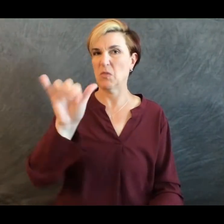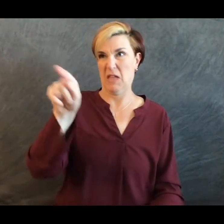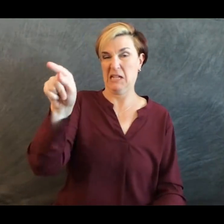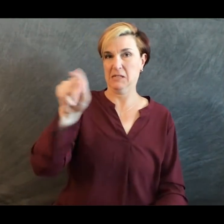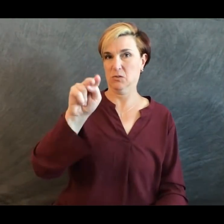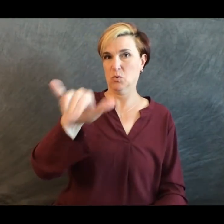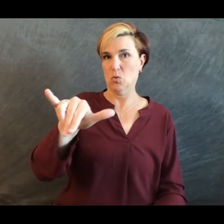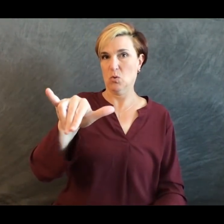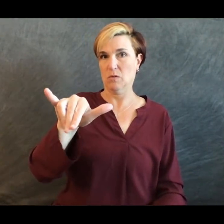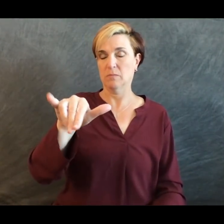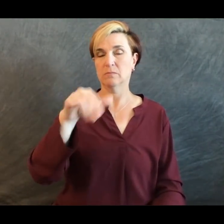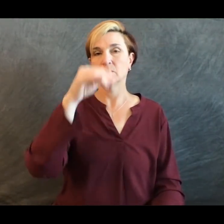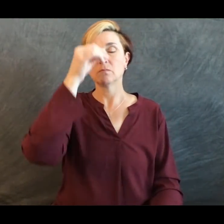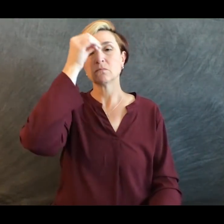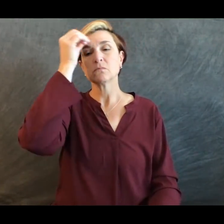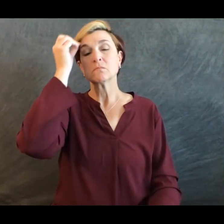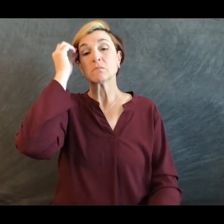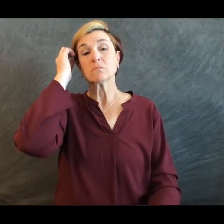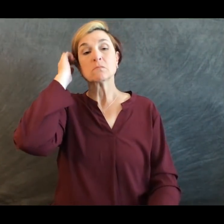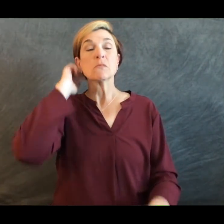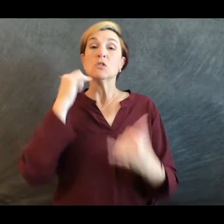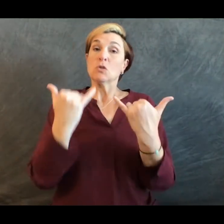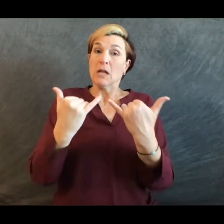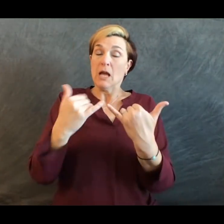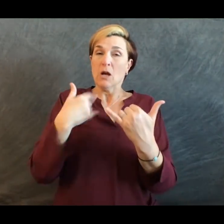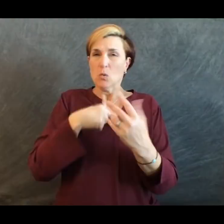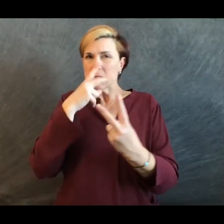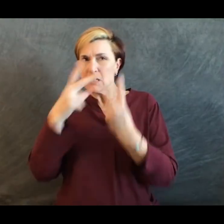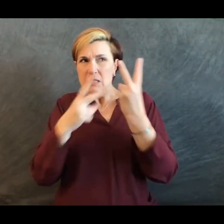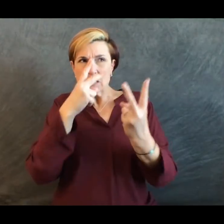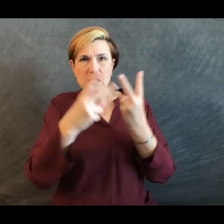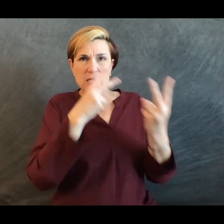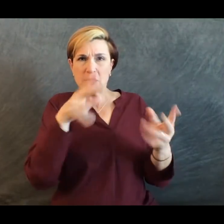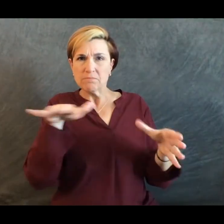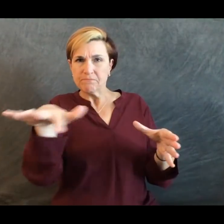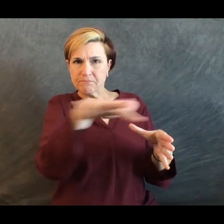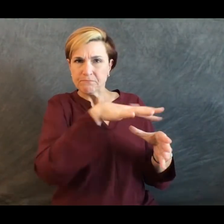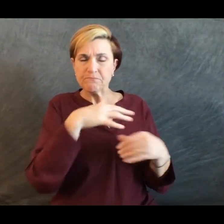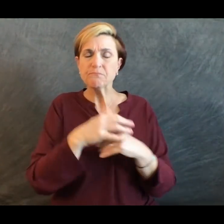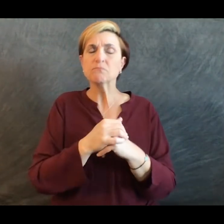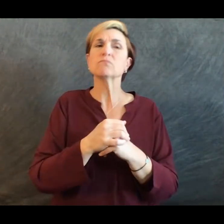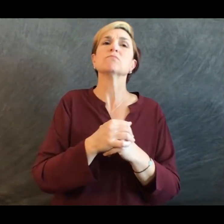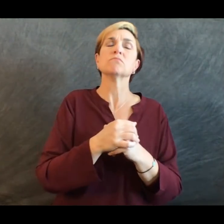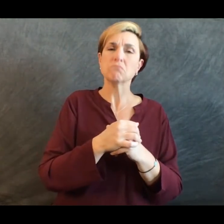strongly and a lot of that has to do with the aggressive strategy in saving